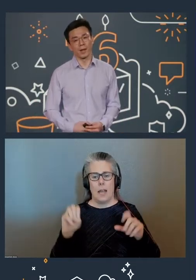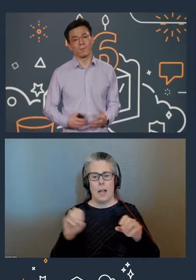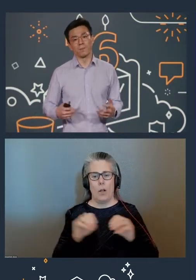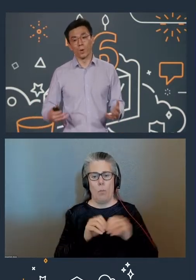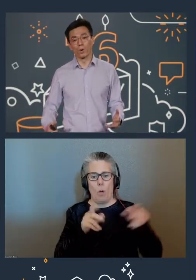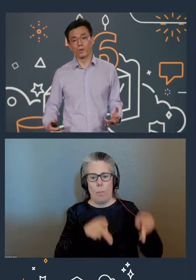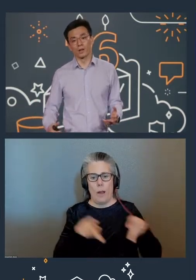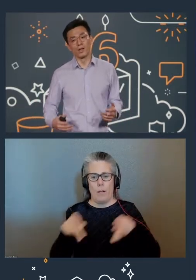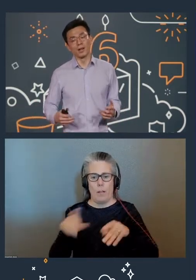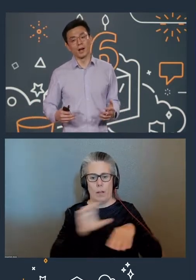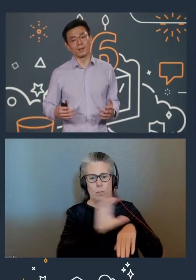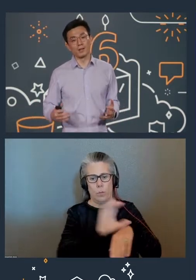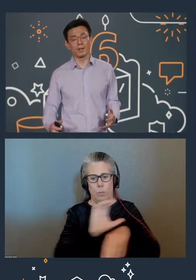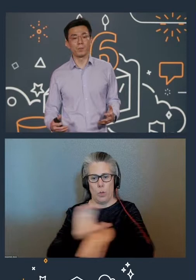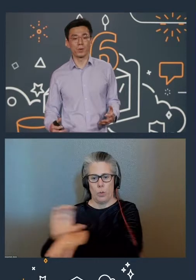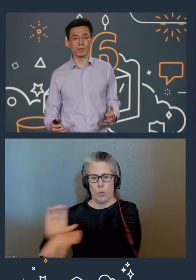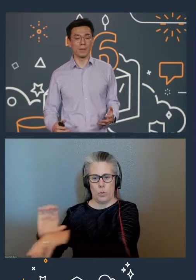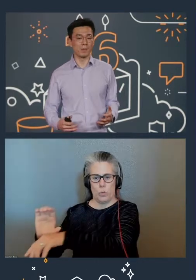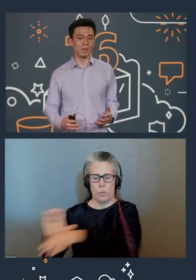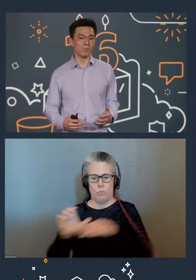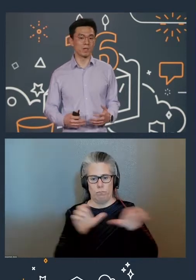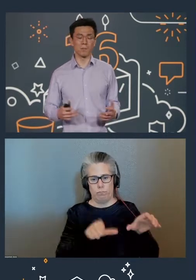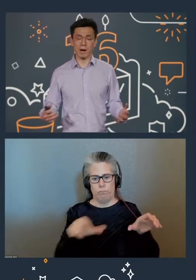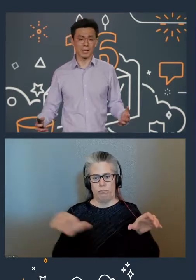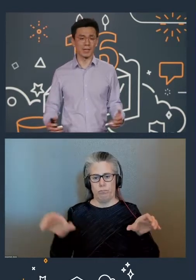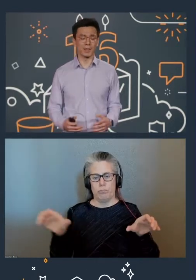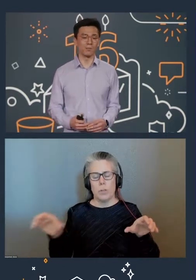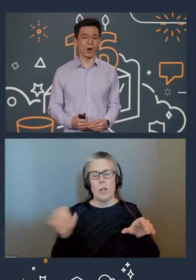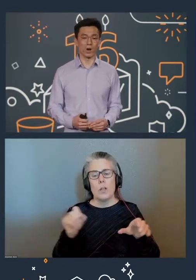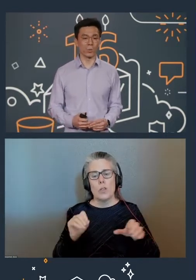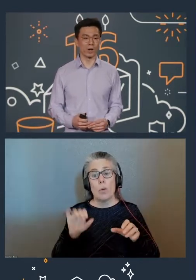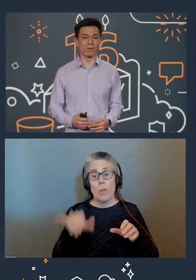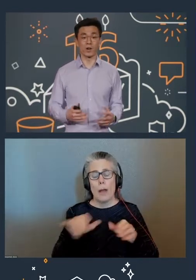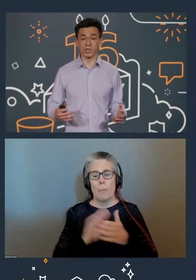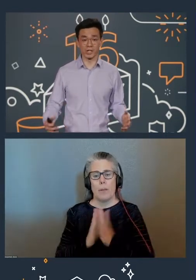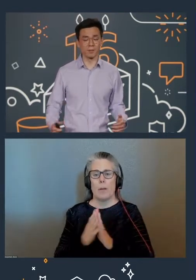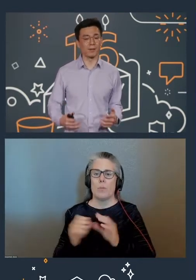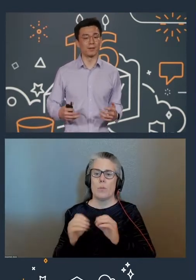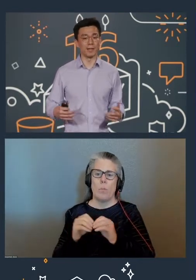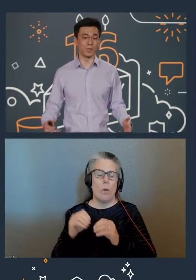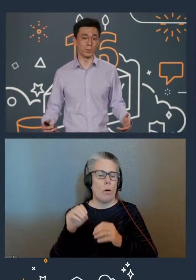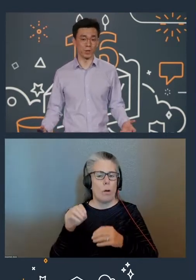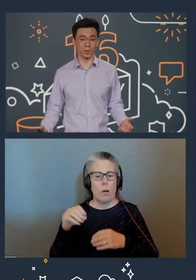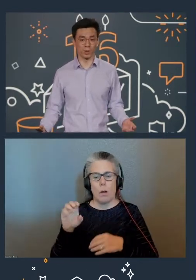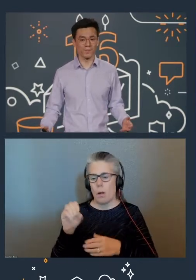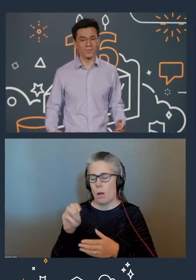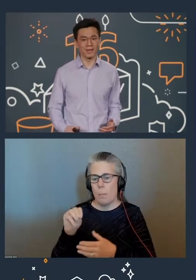And moreover, these computers can be commodity, hardware, very cheap and easy to procure.